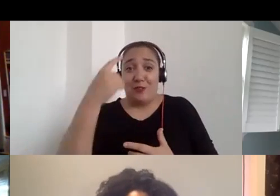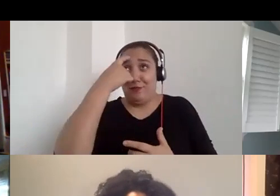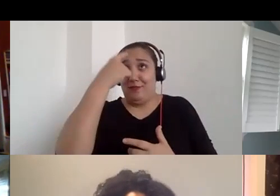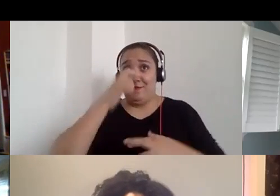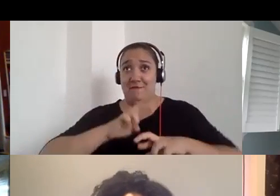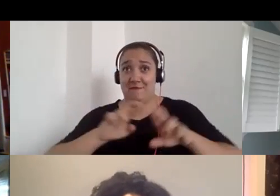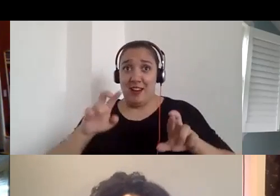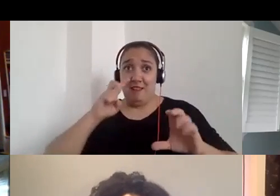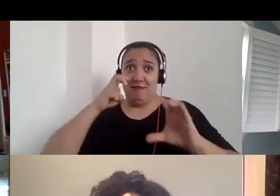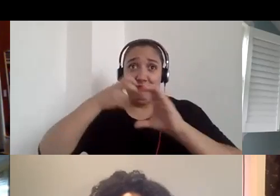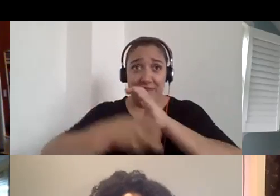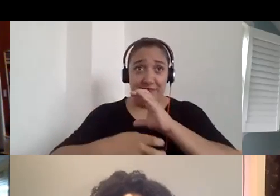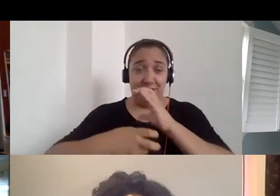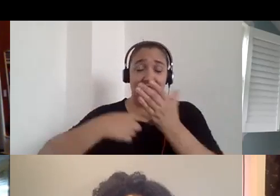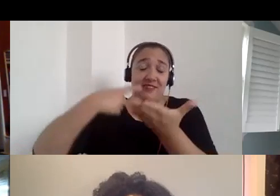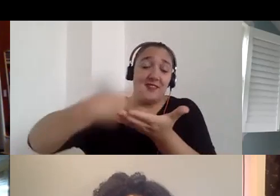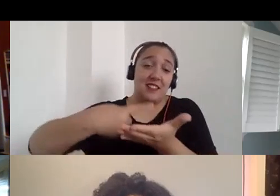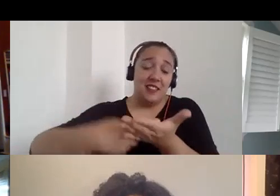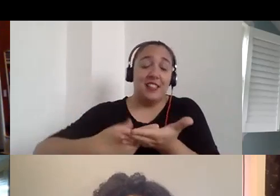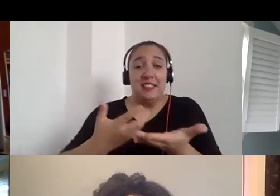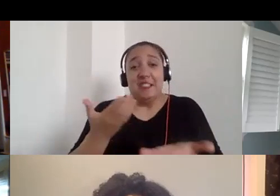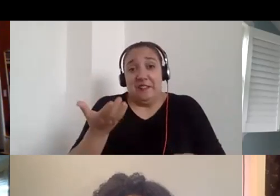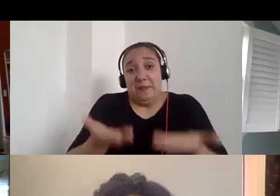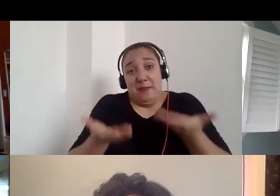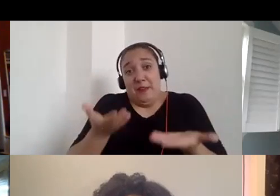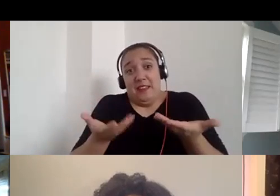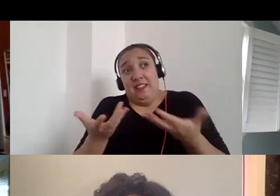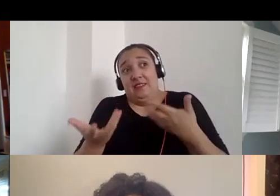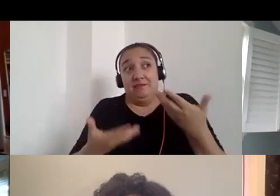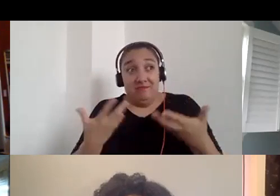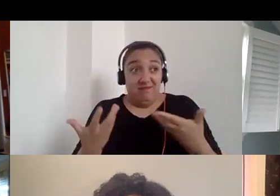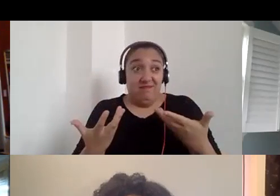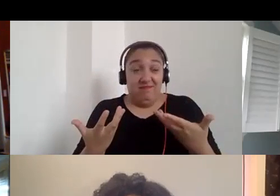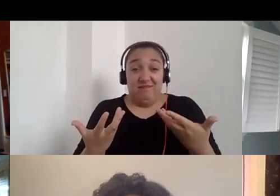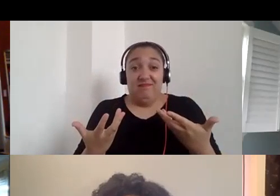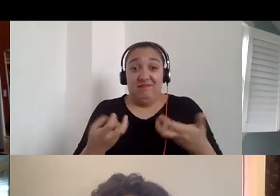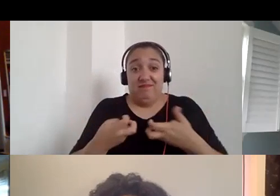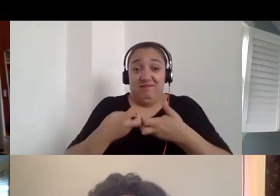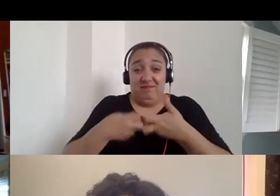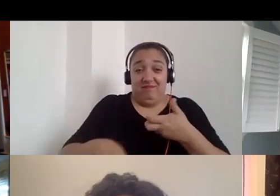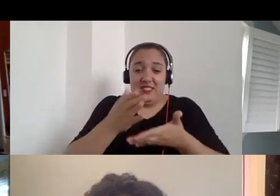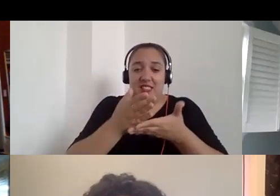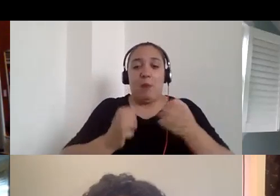which might be, you know -- will require some emotional effort. So thank you.